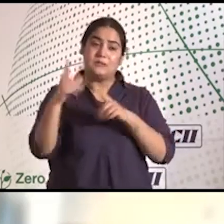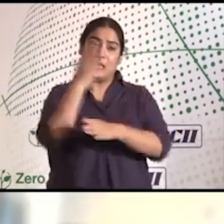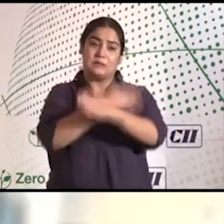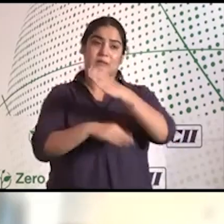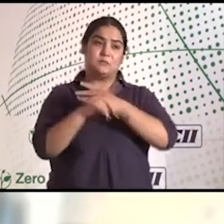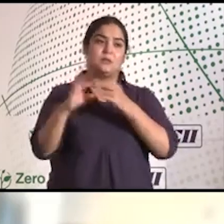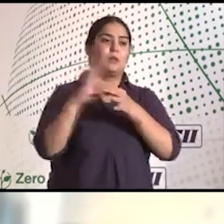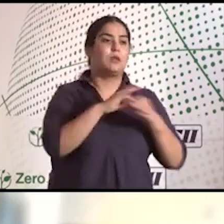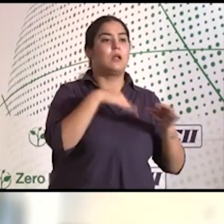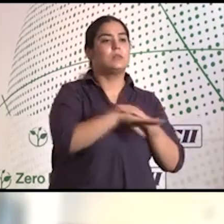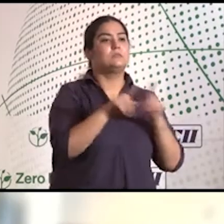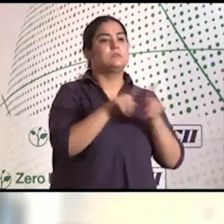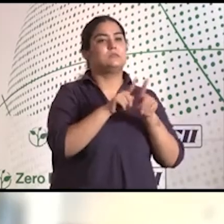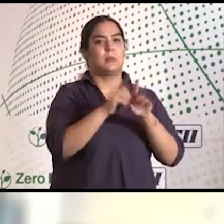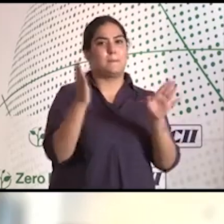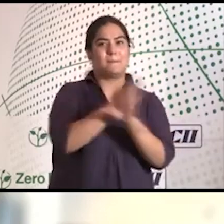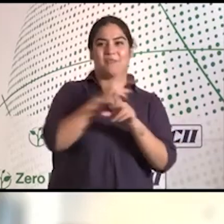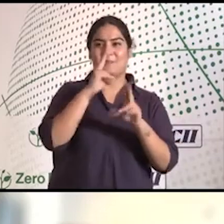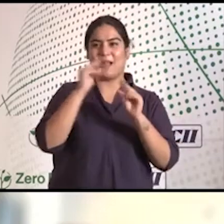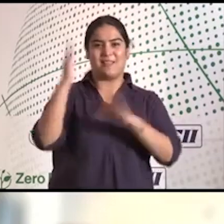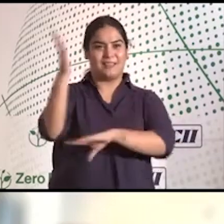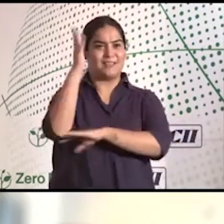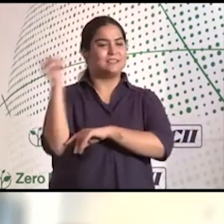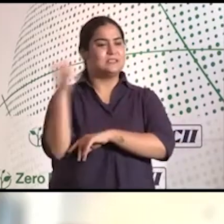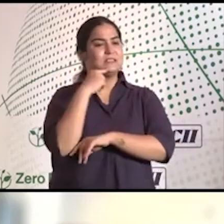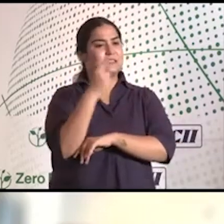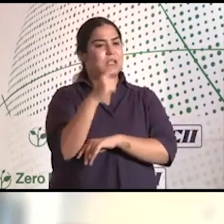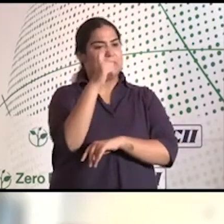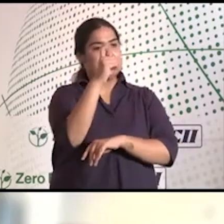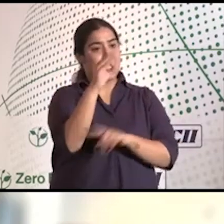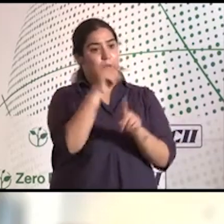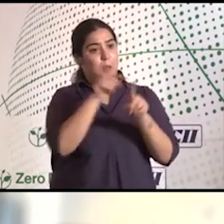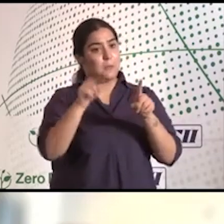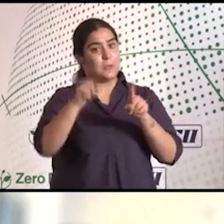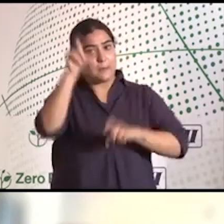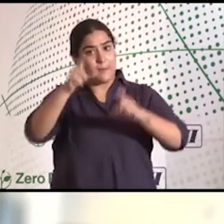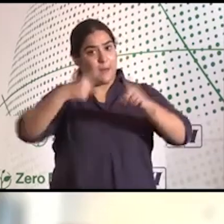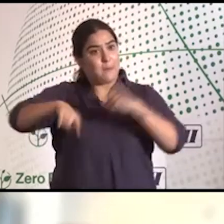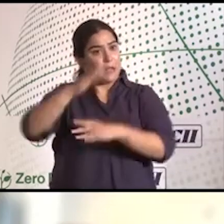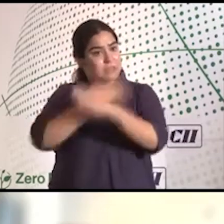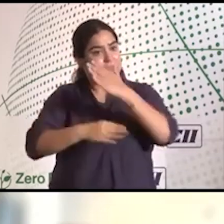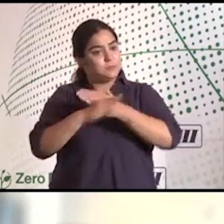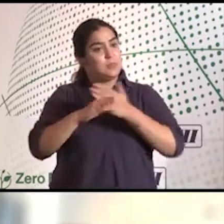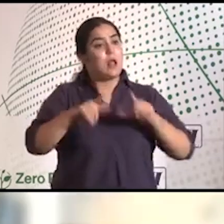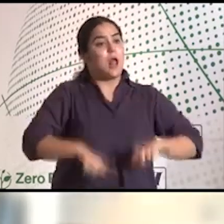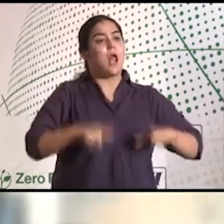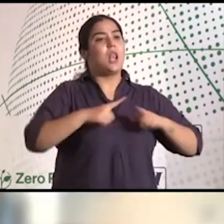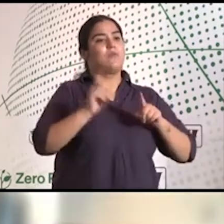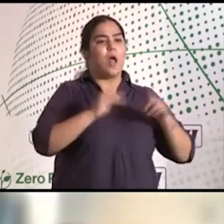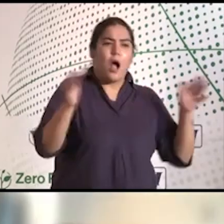Somebody said in the previous panel, the infrastructure, the facility